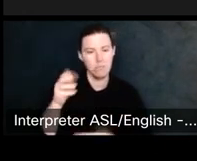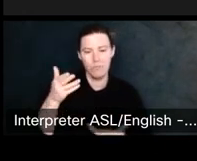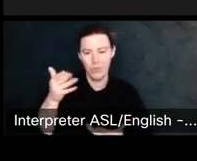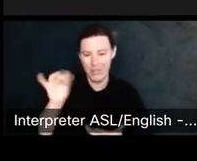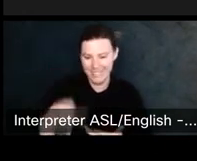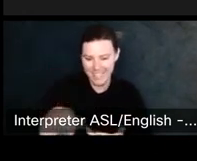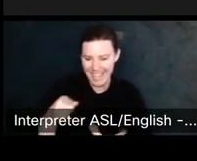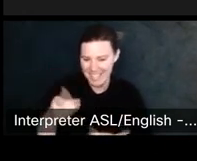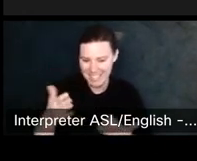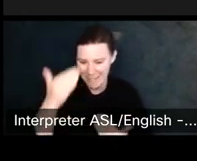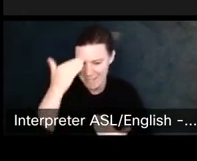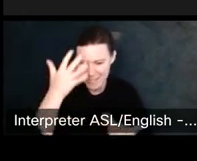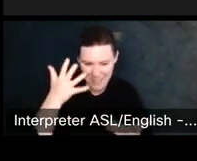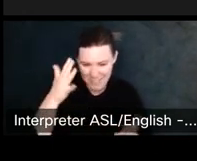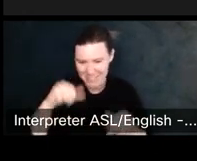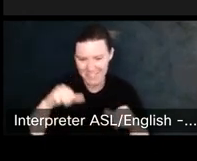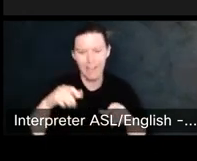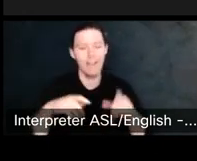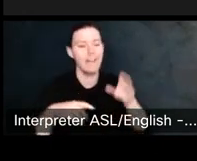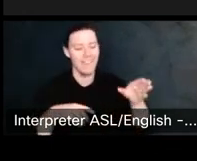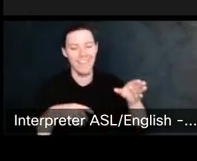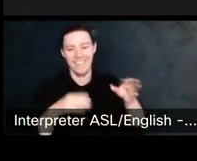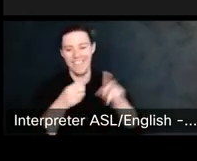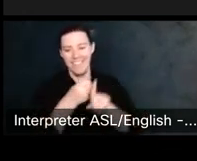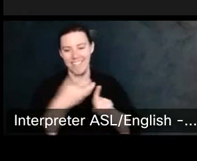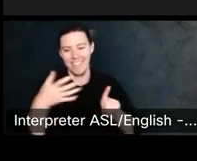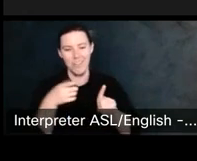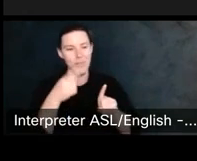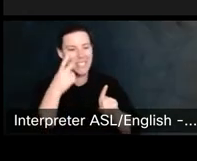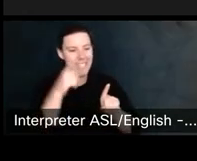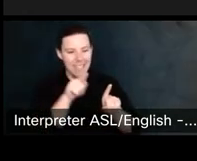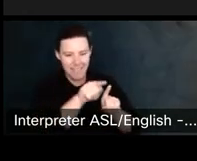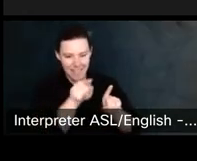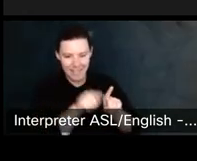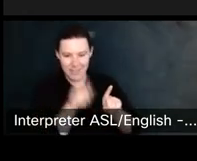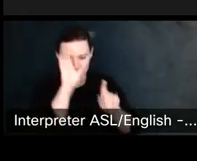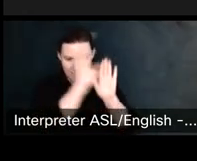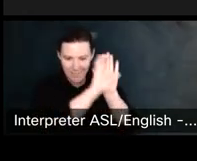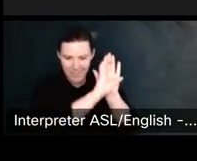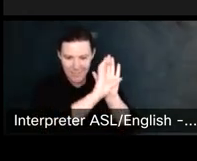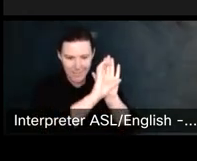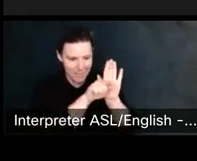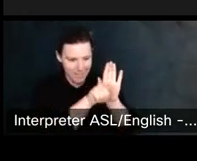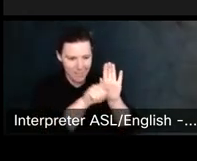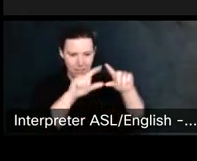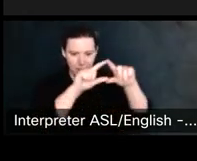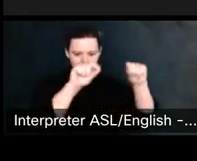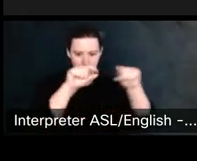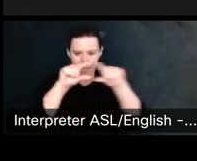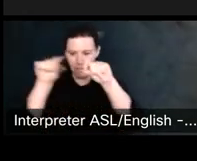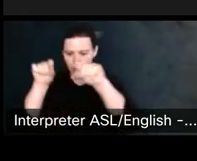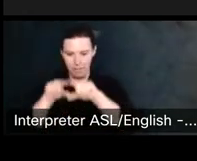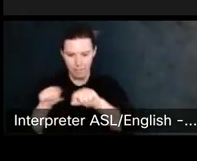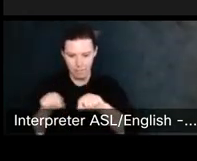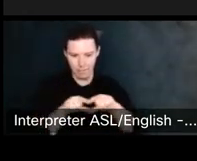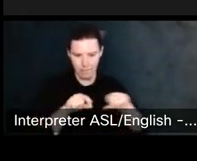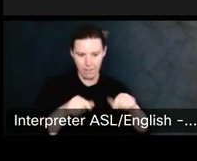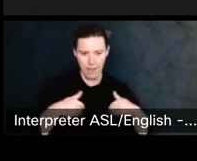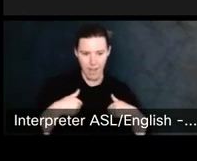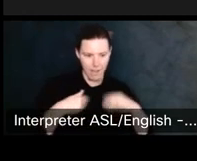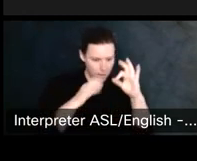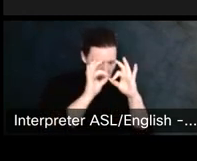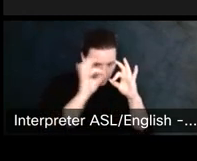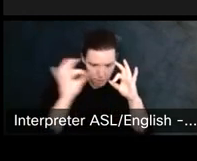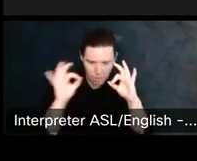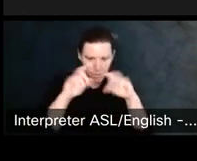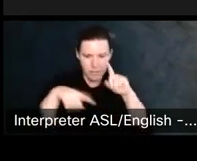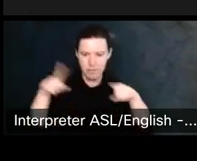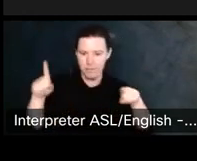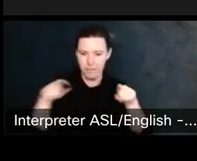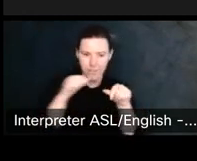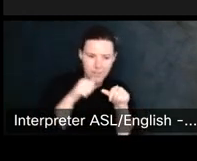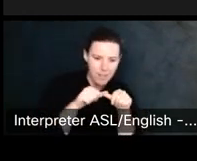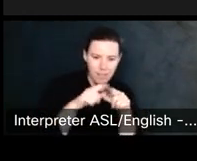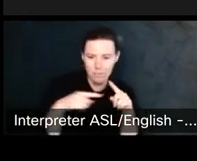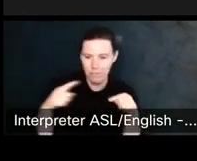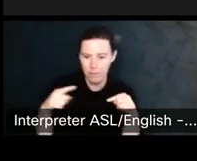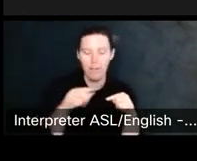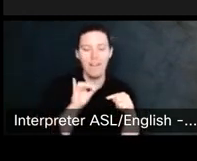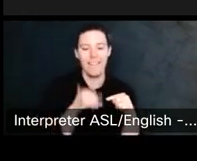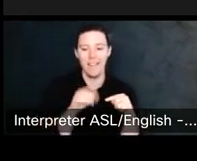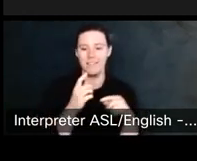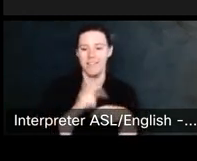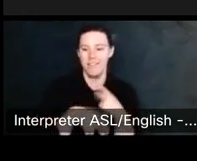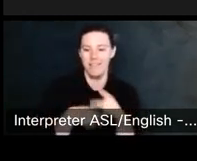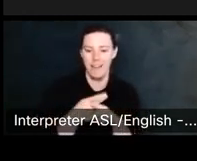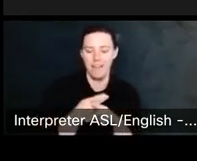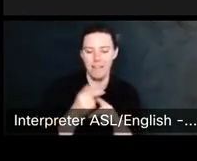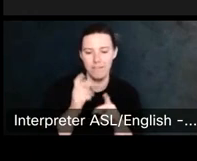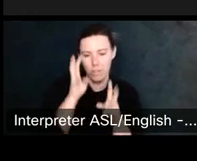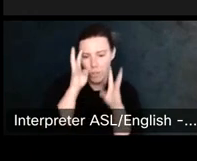Little boxes like this on on works online and that's kind of an indicator of creative Commons licenses and each.